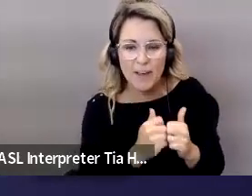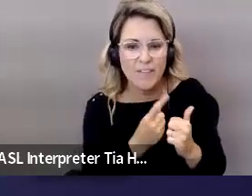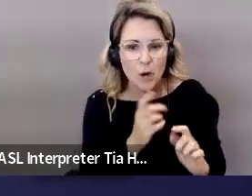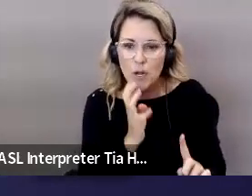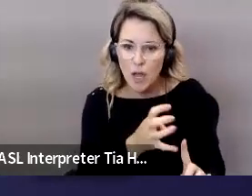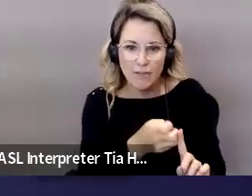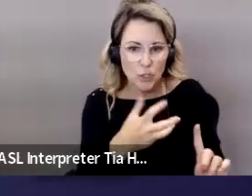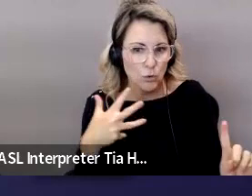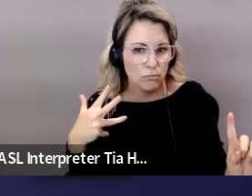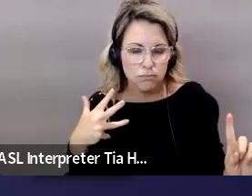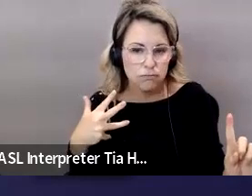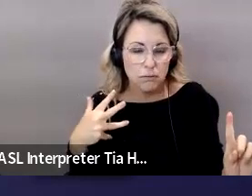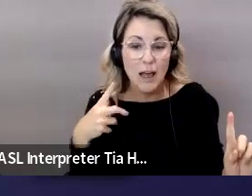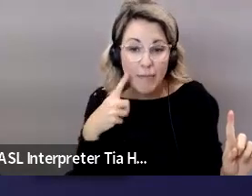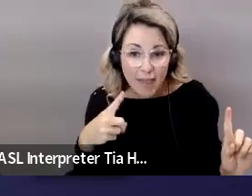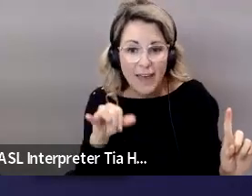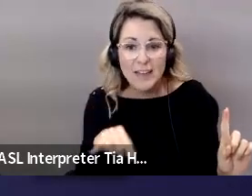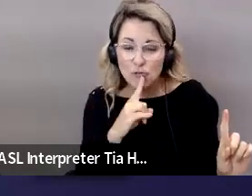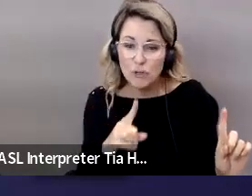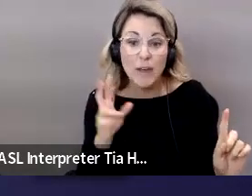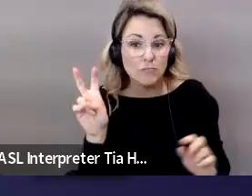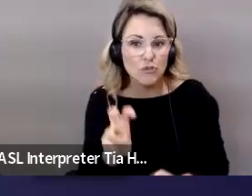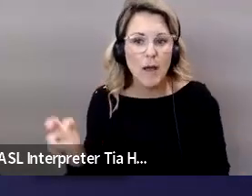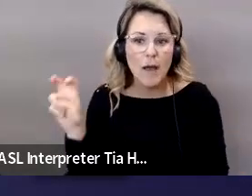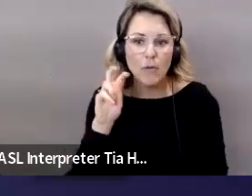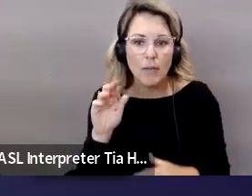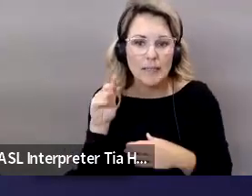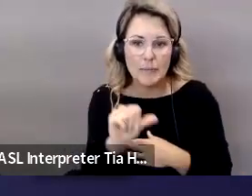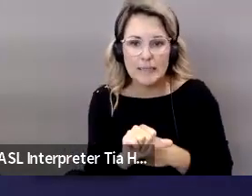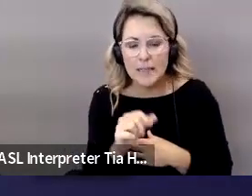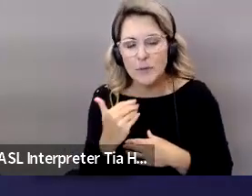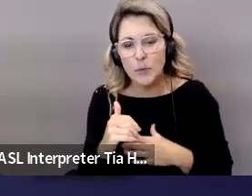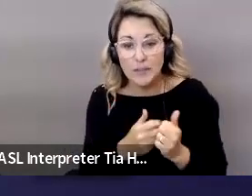pay for this. Travel expenses. Like, they're going to want you to get very specific. Is this instate